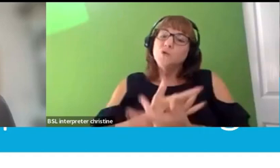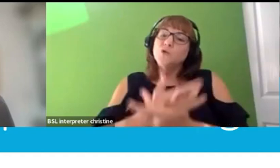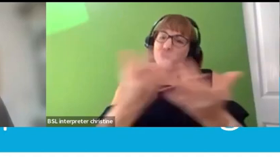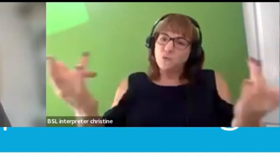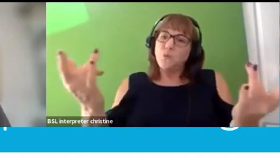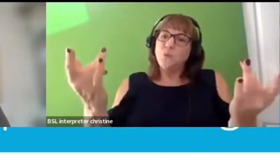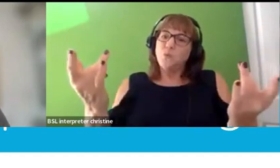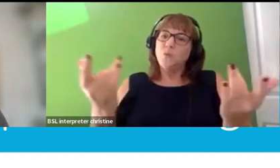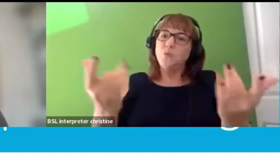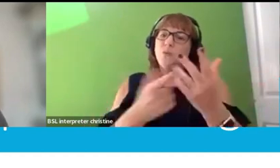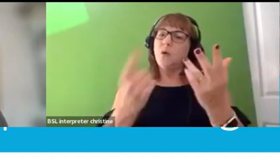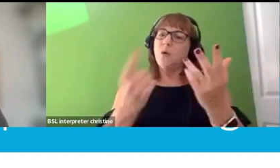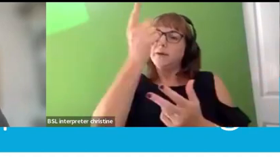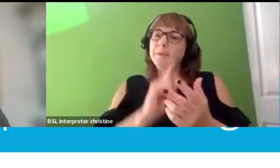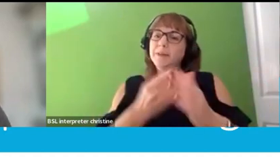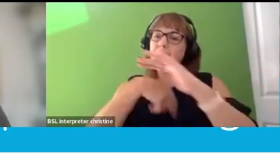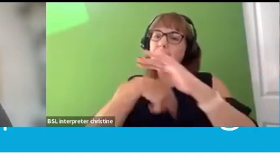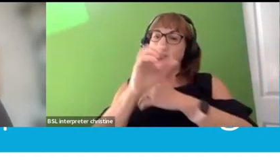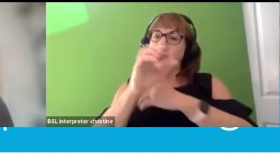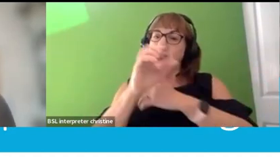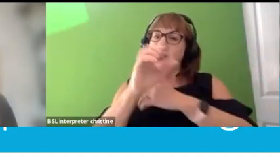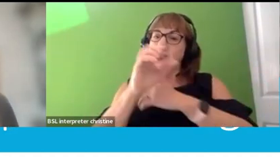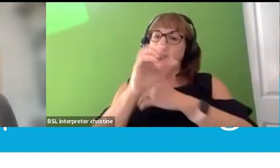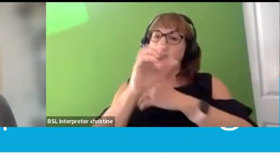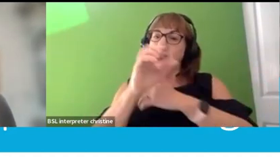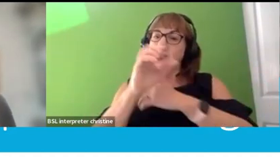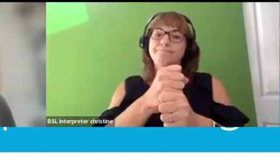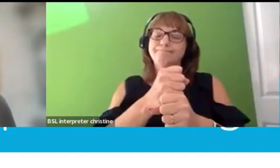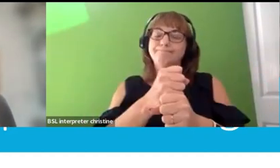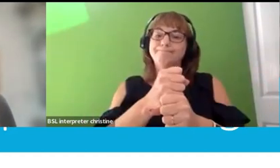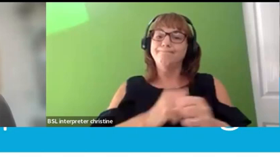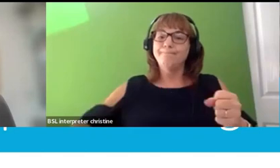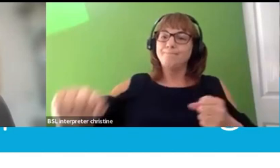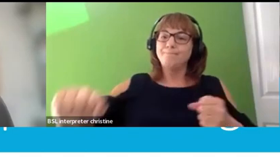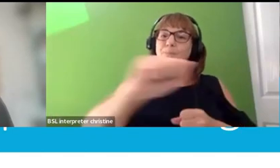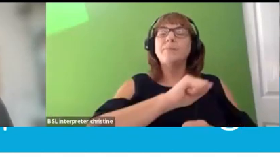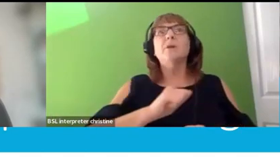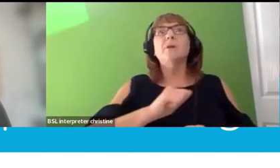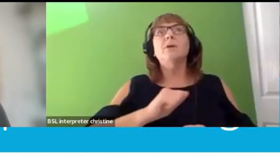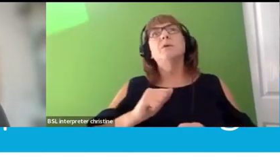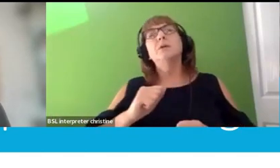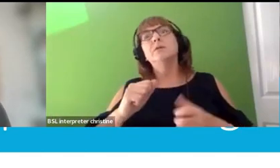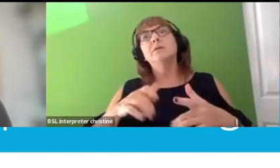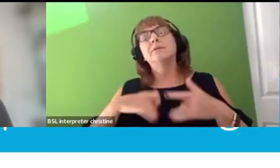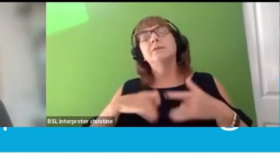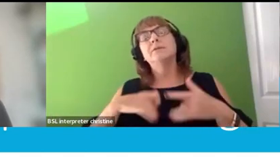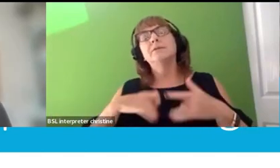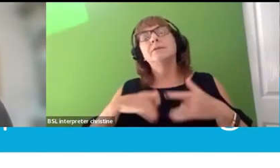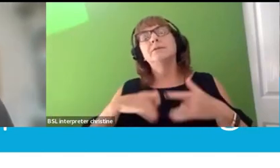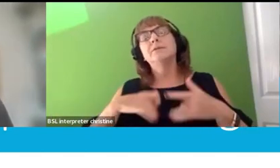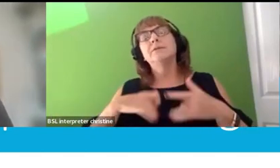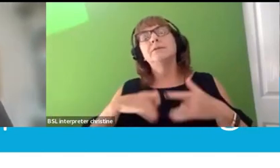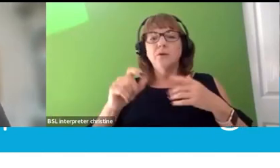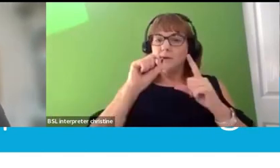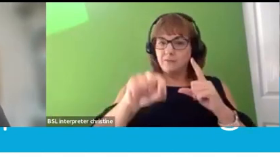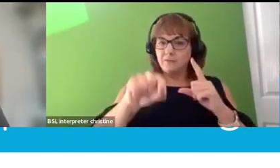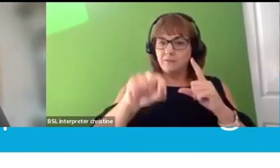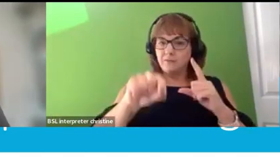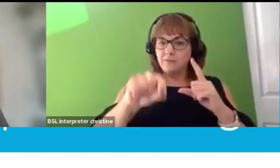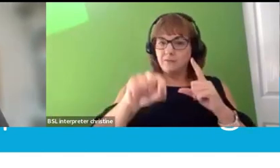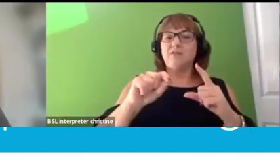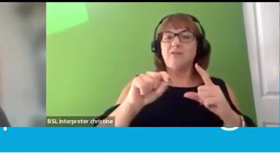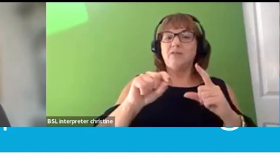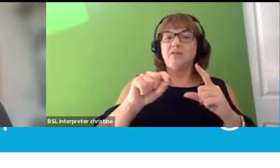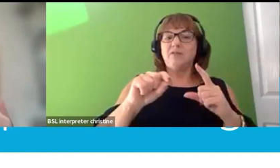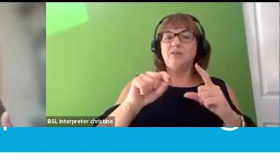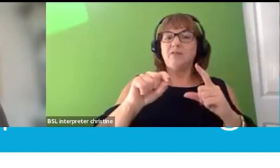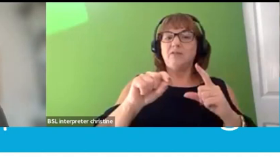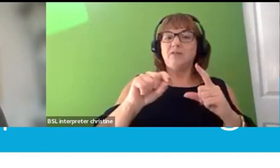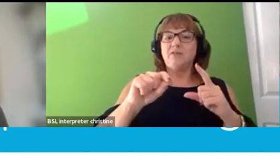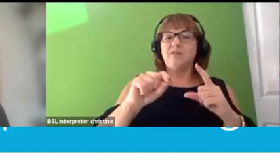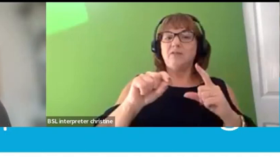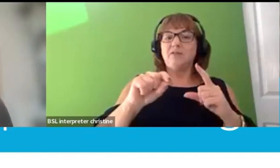So our sense of proprioception is really important as well, and that's our sense of body awareness,